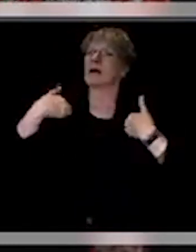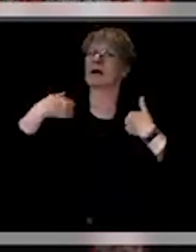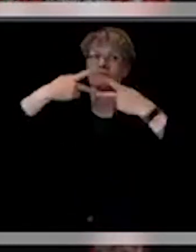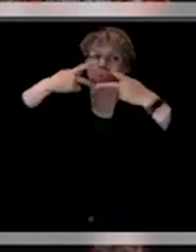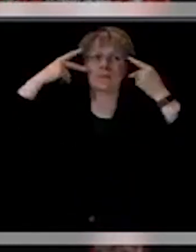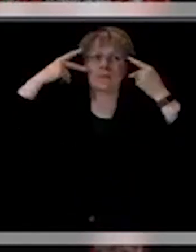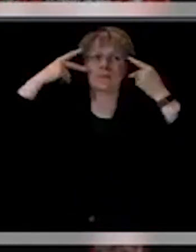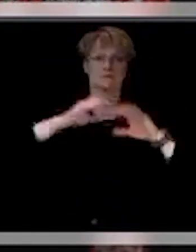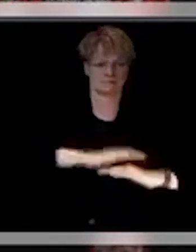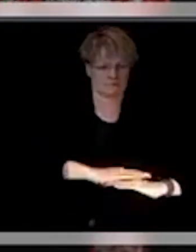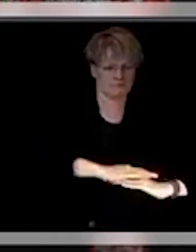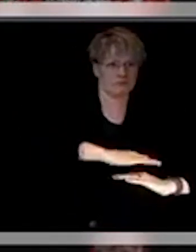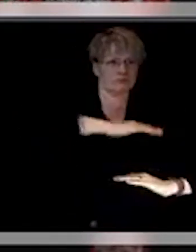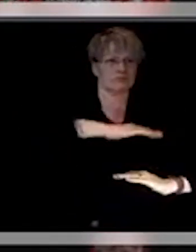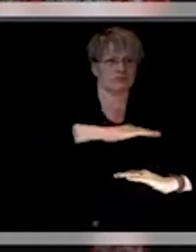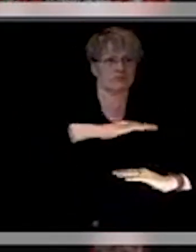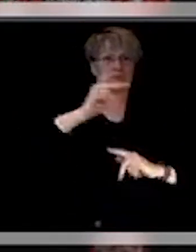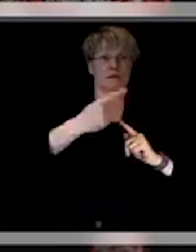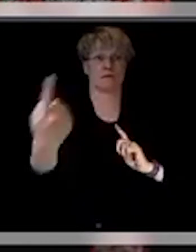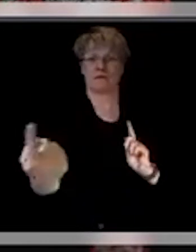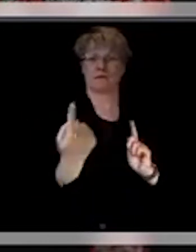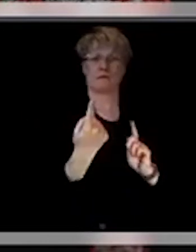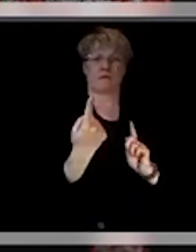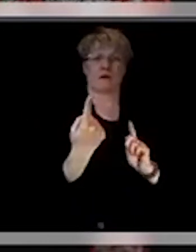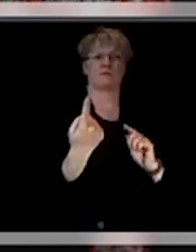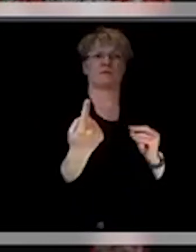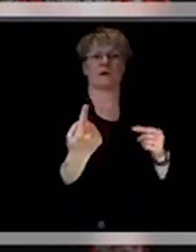the same expectation that we have at our clinics.